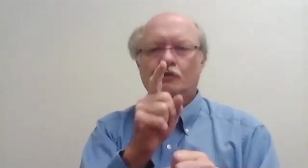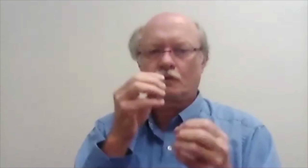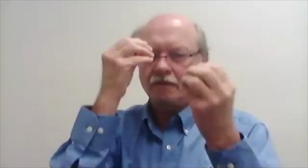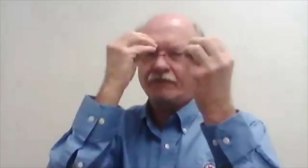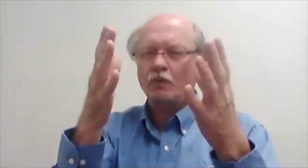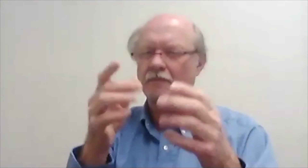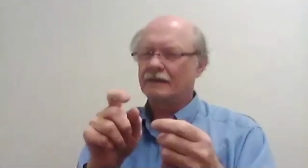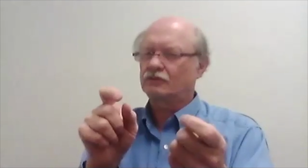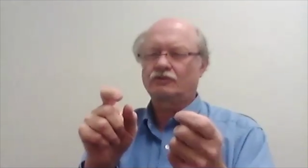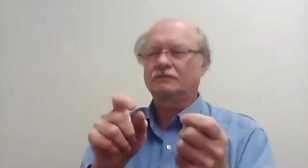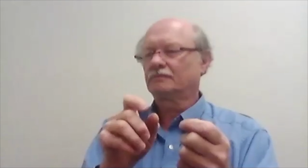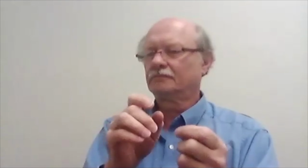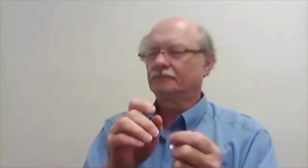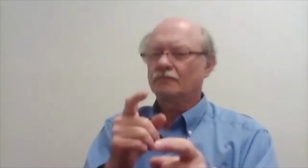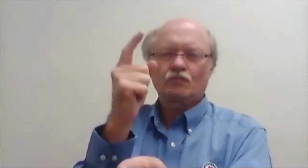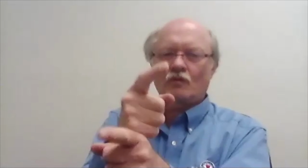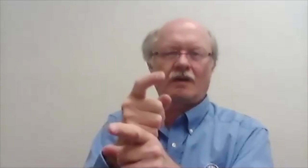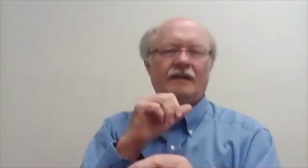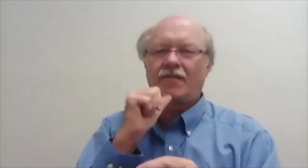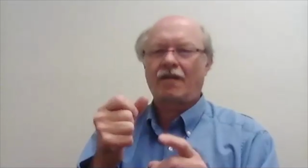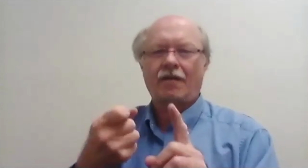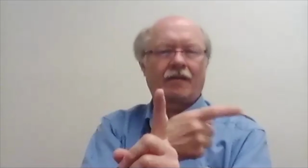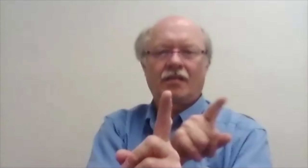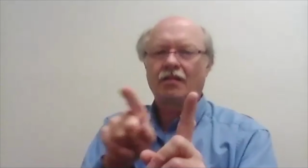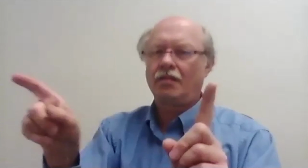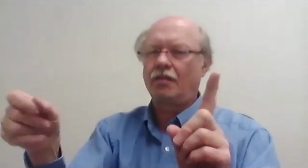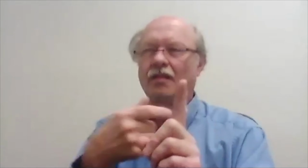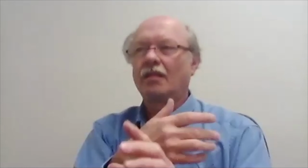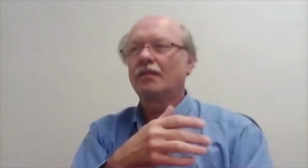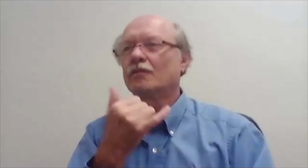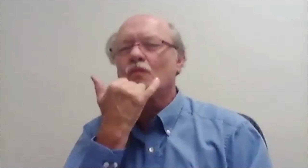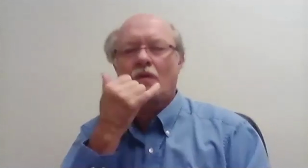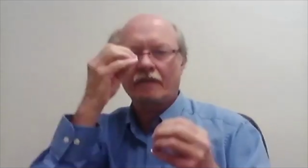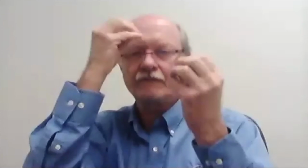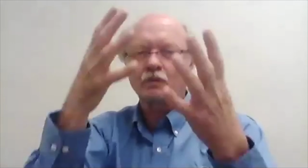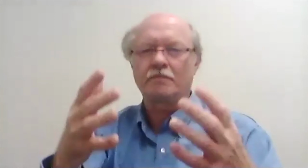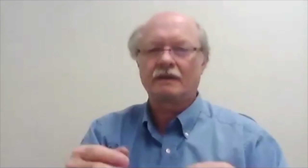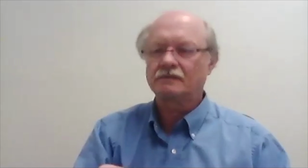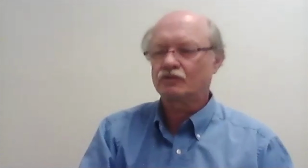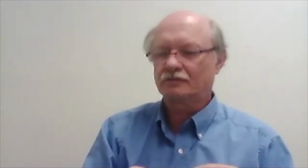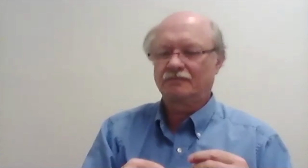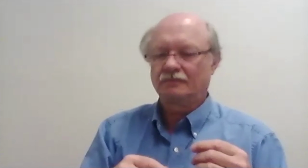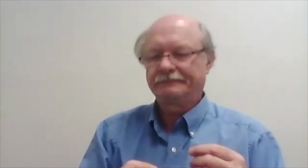You want to make sure that you're getting the right information out there. You don't want to give any misleading or wrong information.